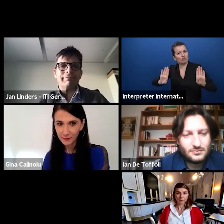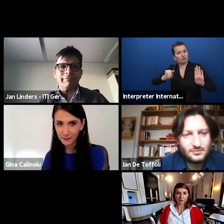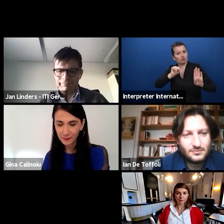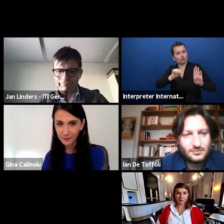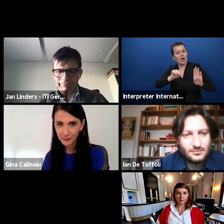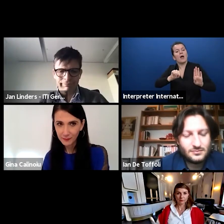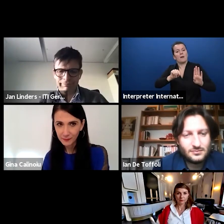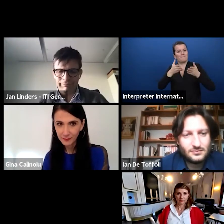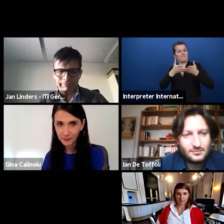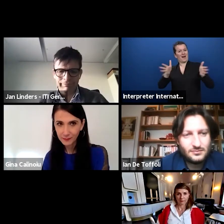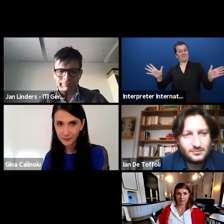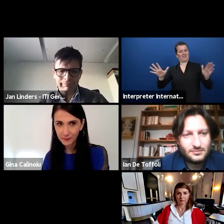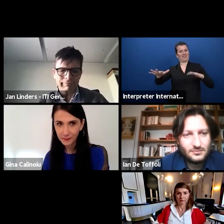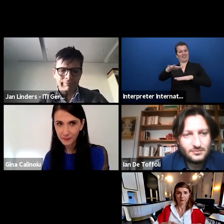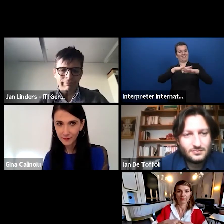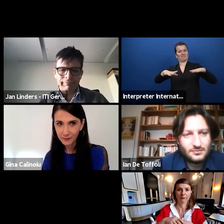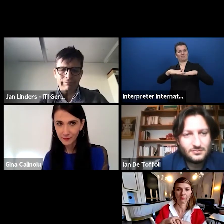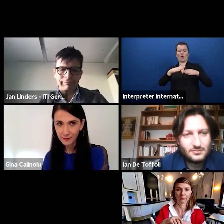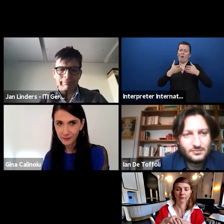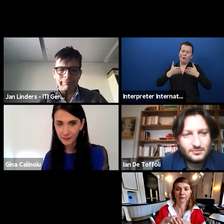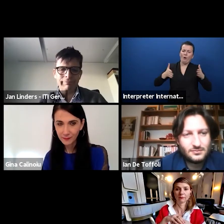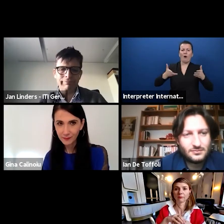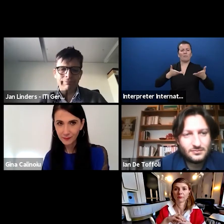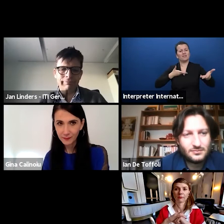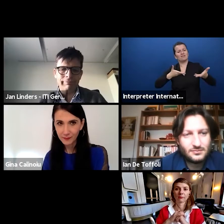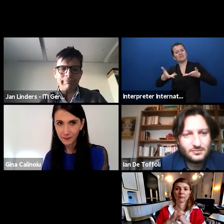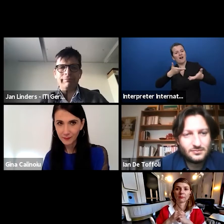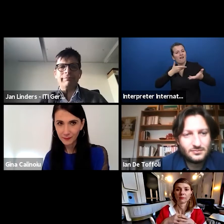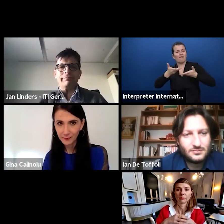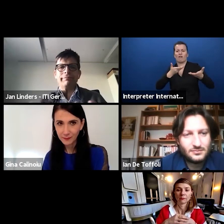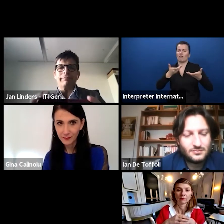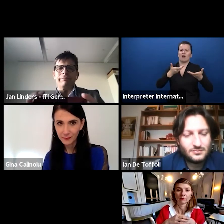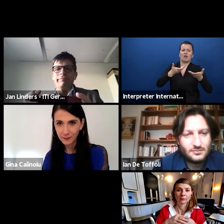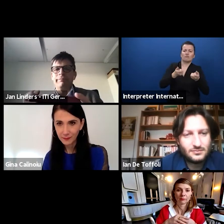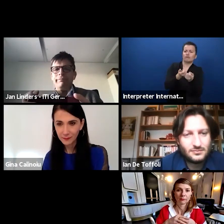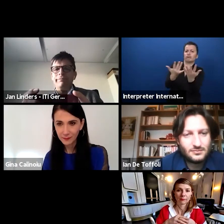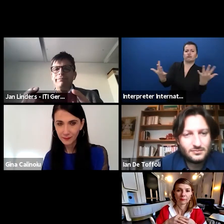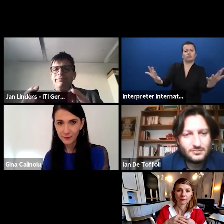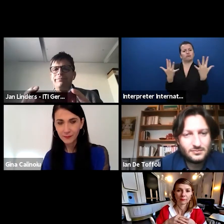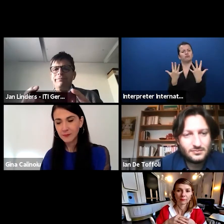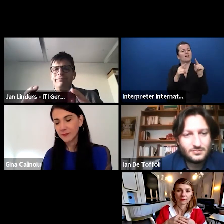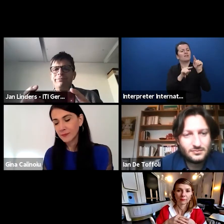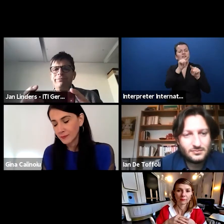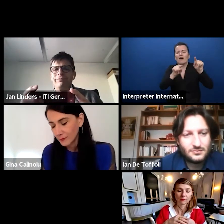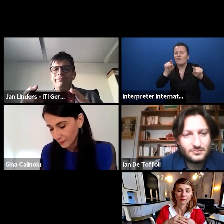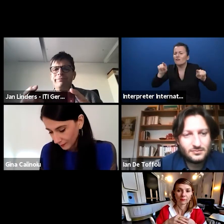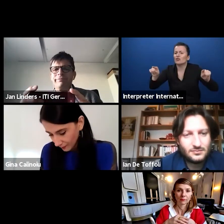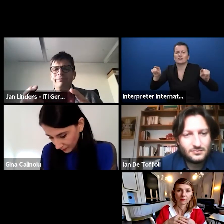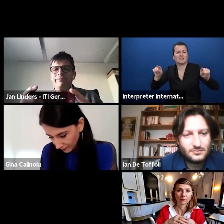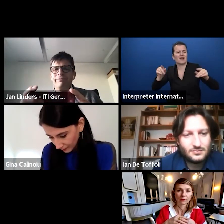open societal dialogue can take place and diverse voices can be heard. As a public